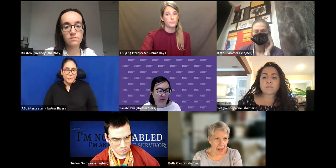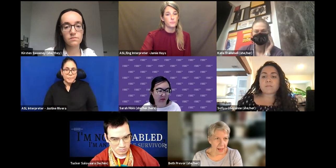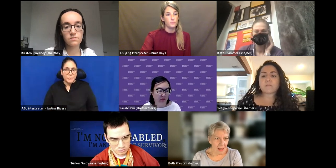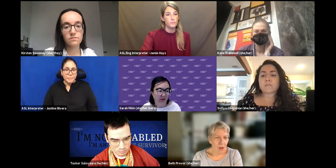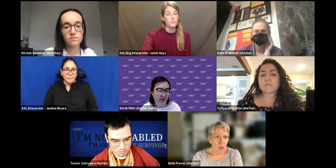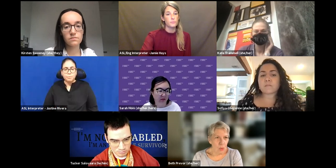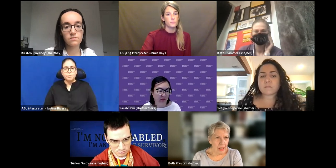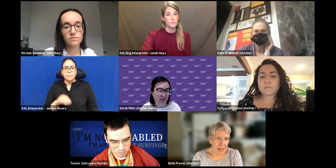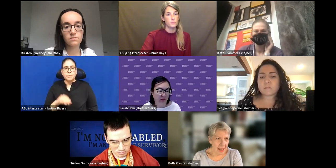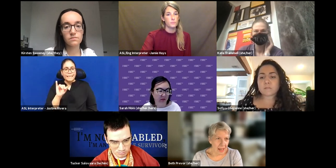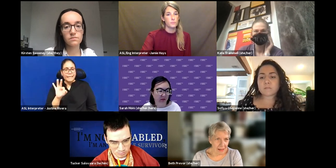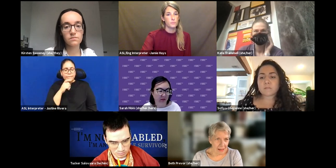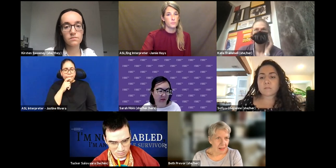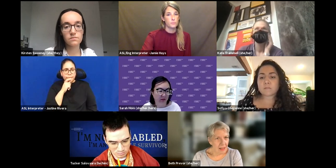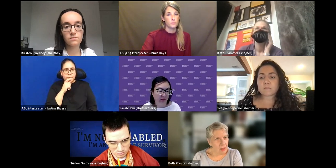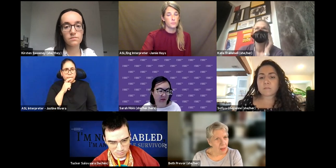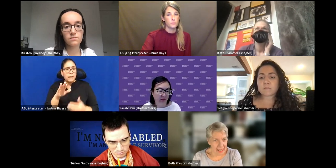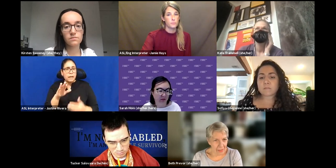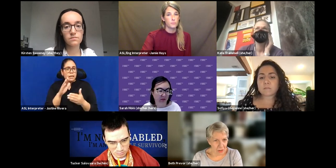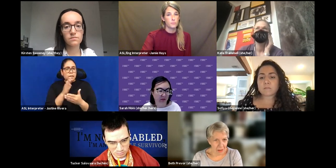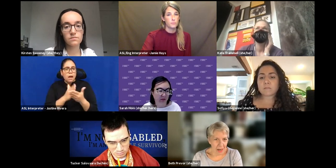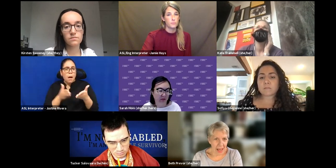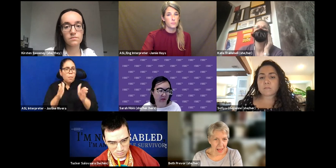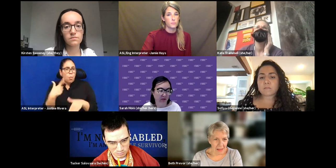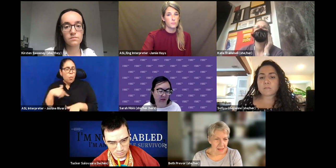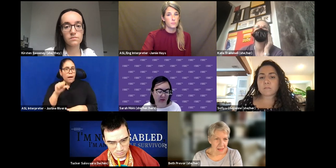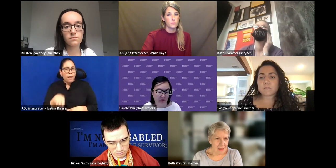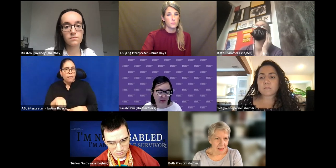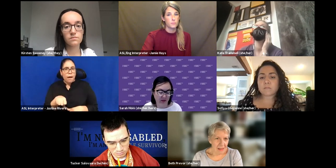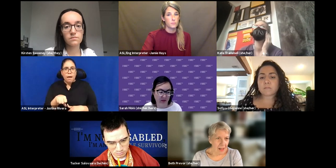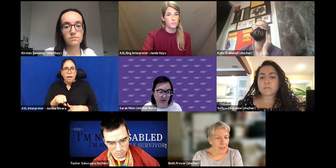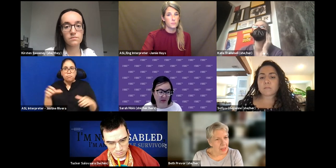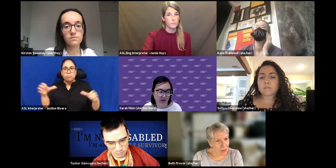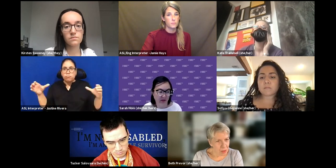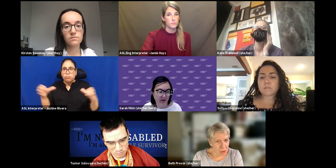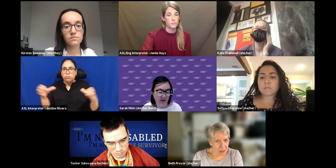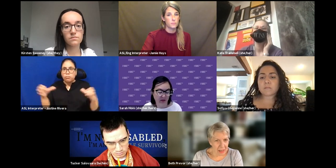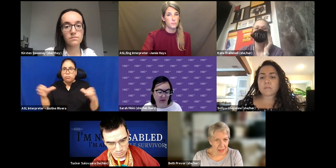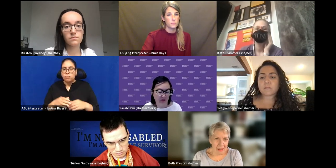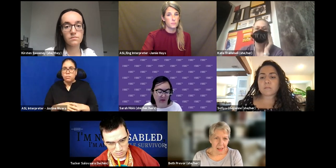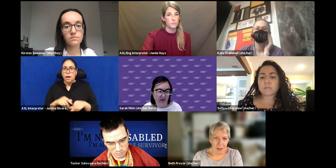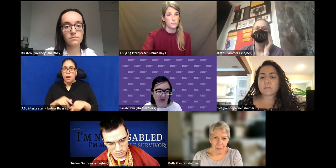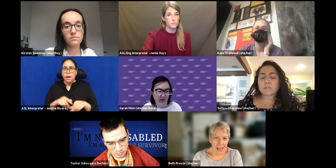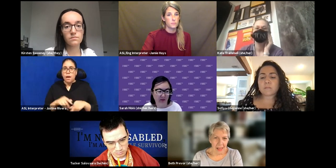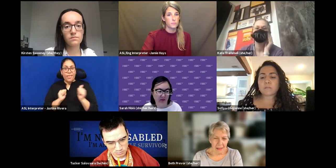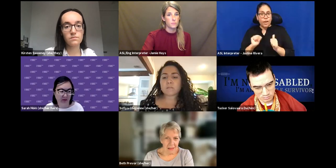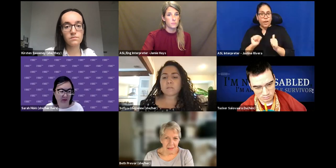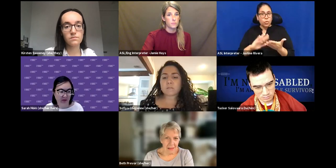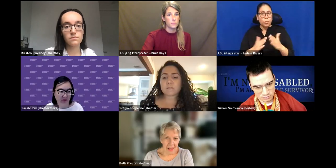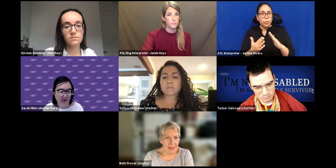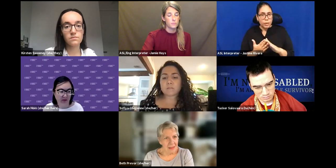way we can come together as a theatre community, and as a